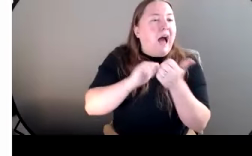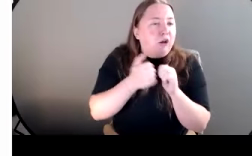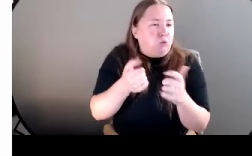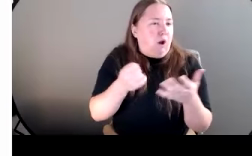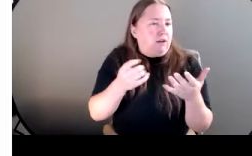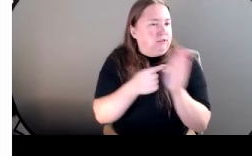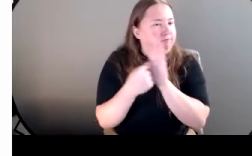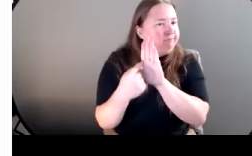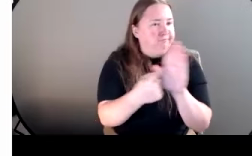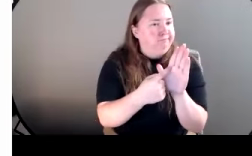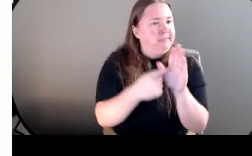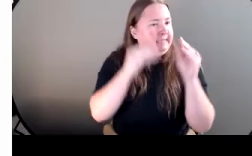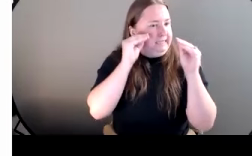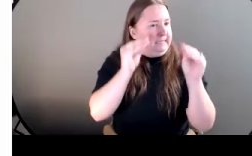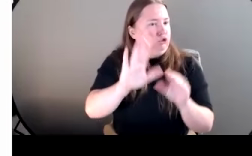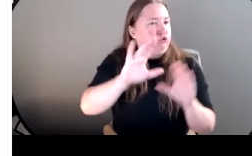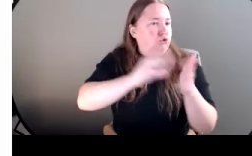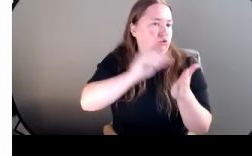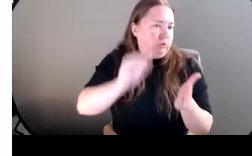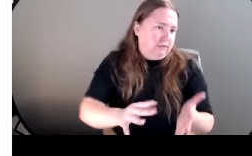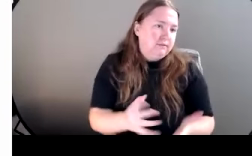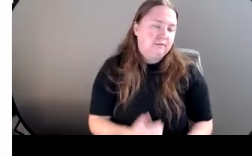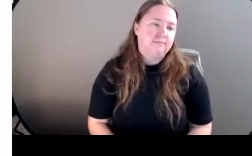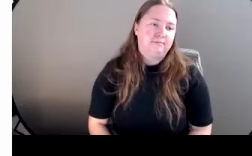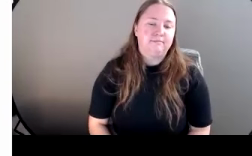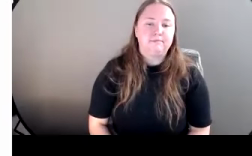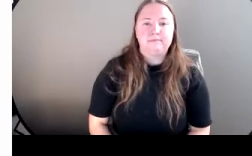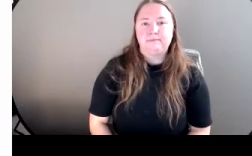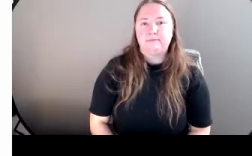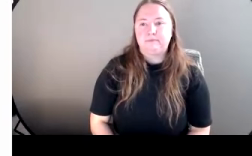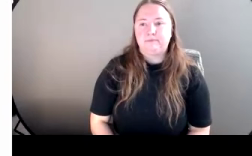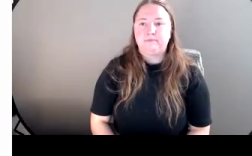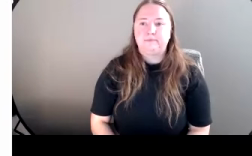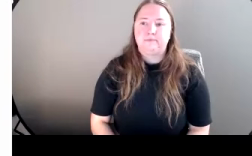it to your students. Okay.